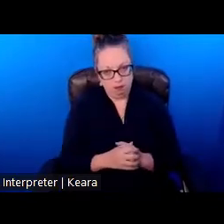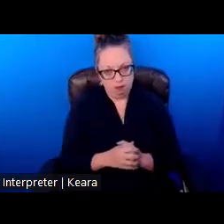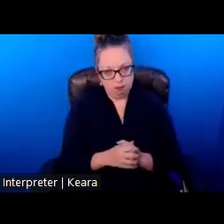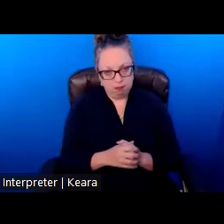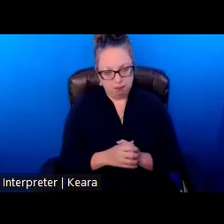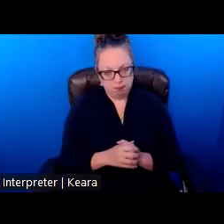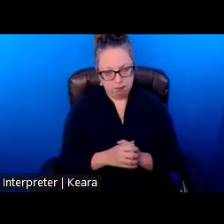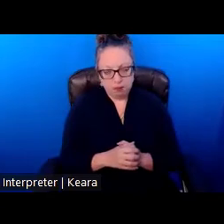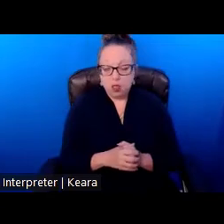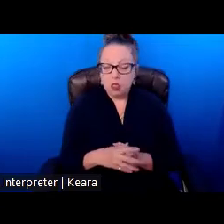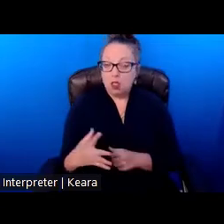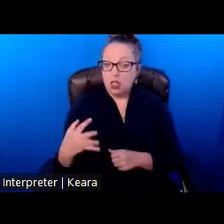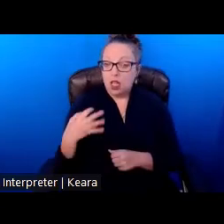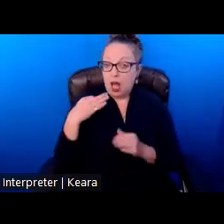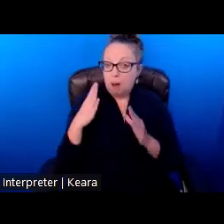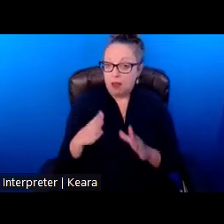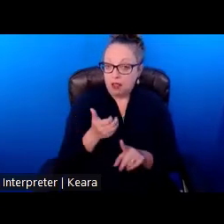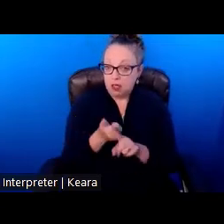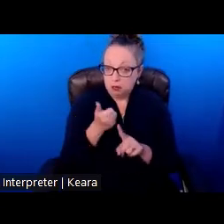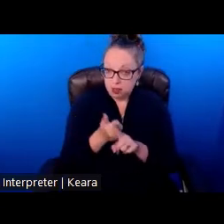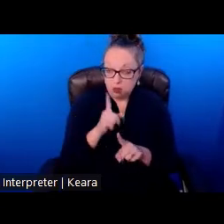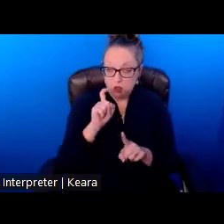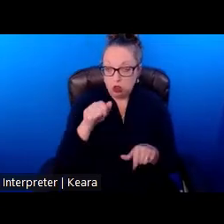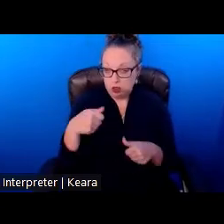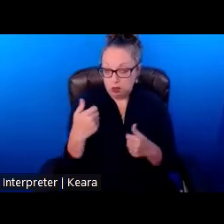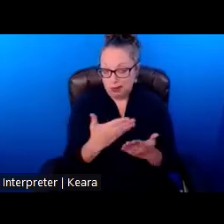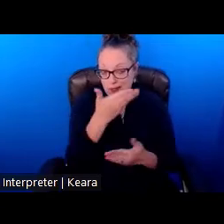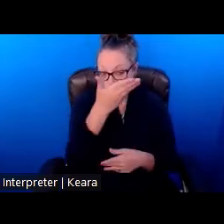Applicants should also be prepared to supply the following information about each work